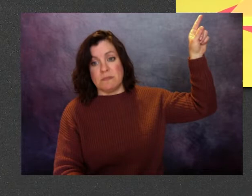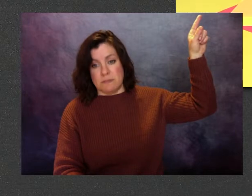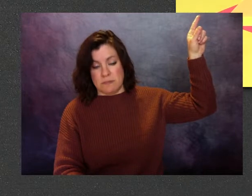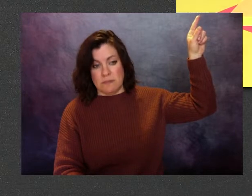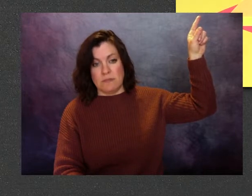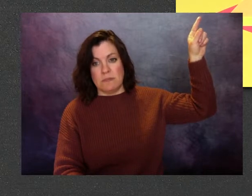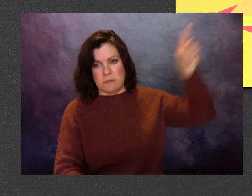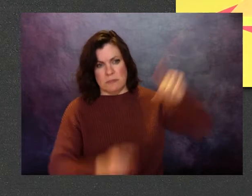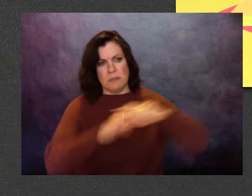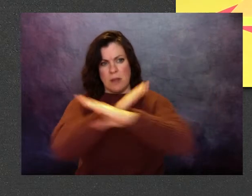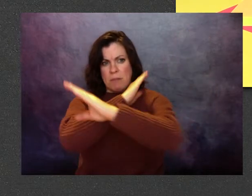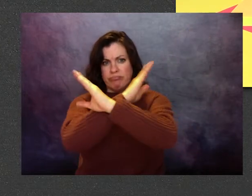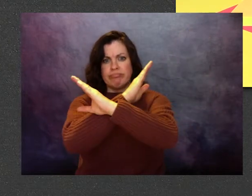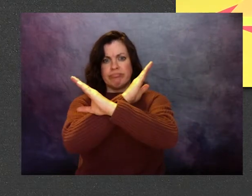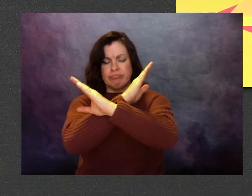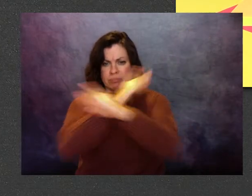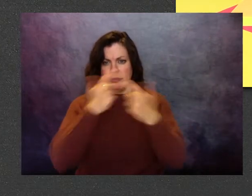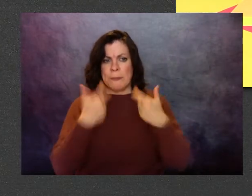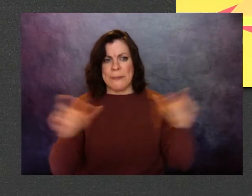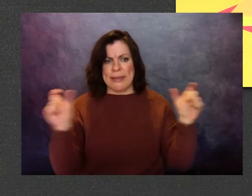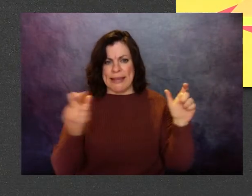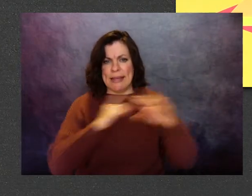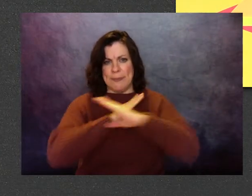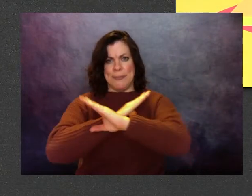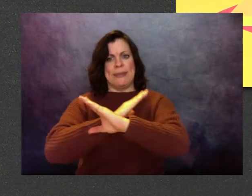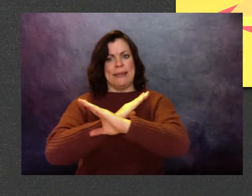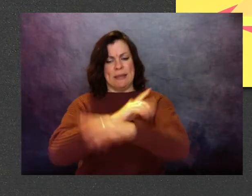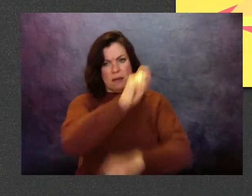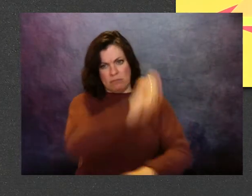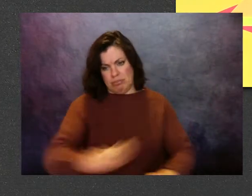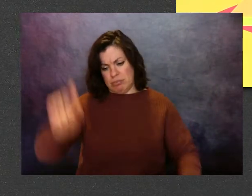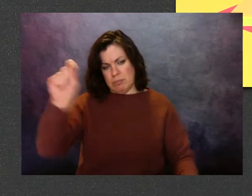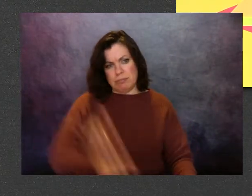they meet like that. So I'm going to draw some more Xs here.